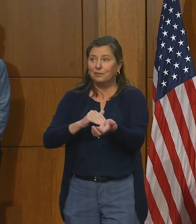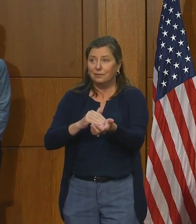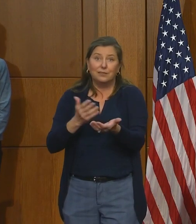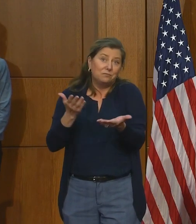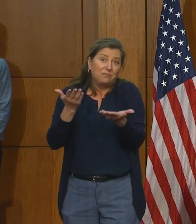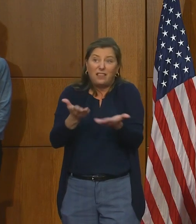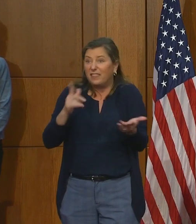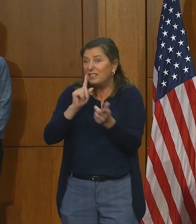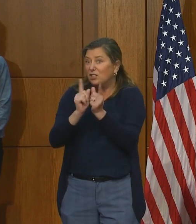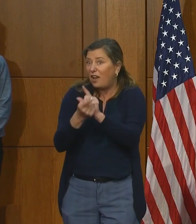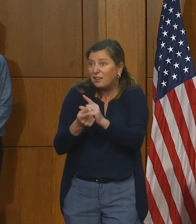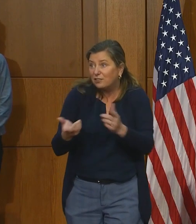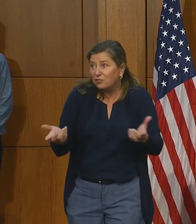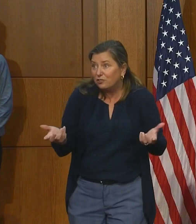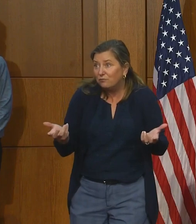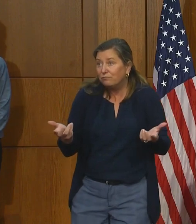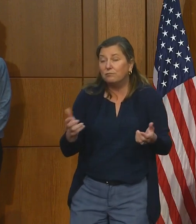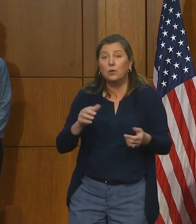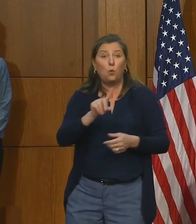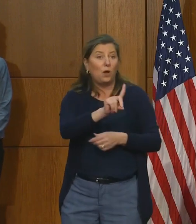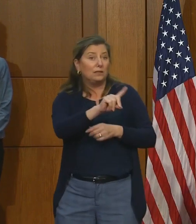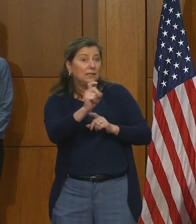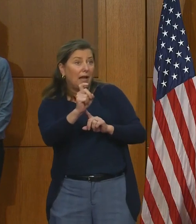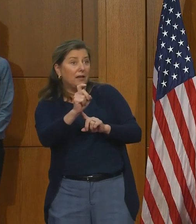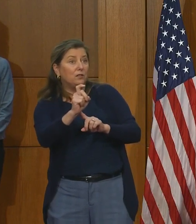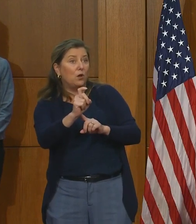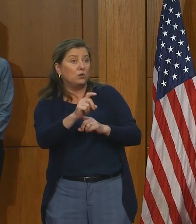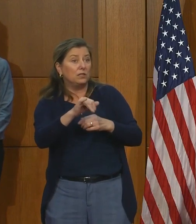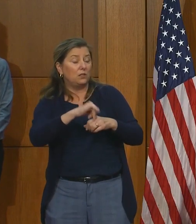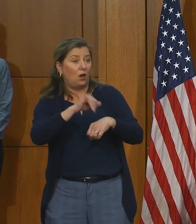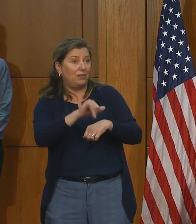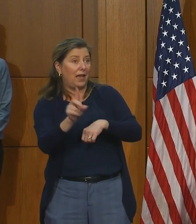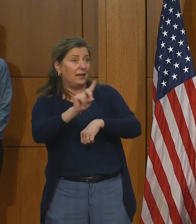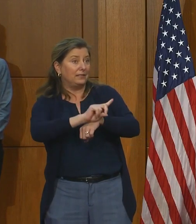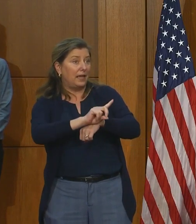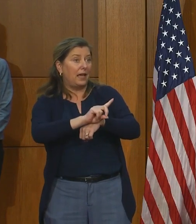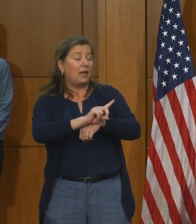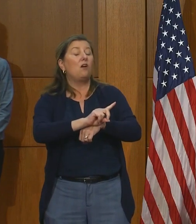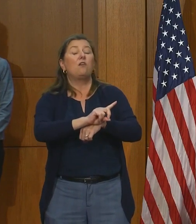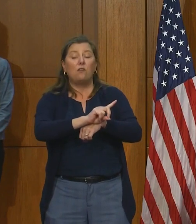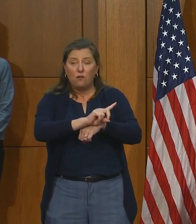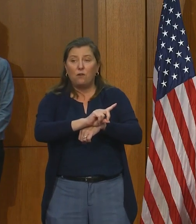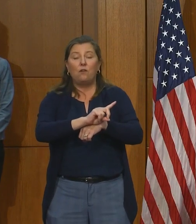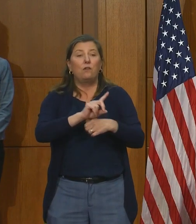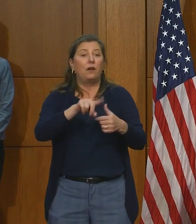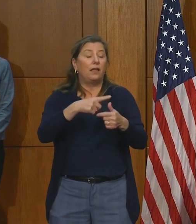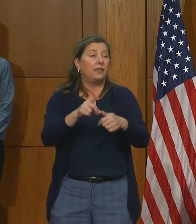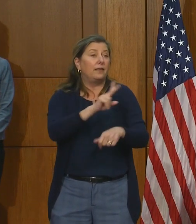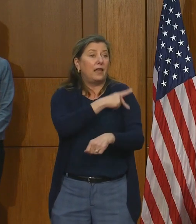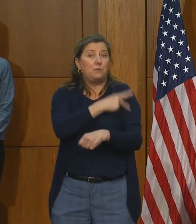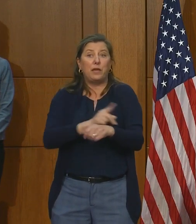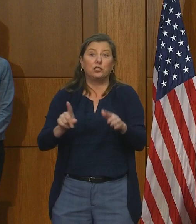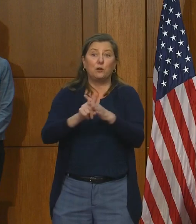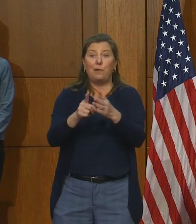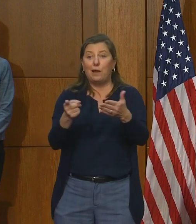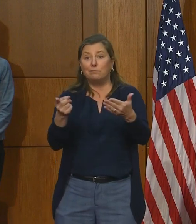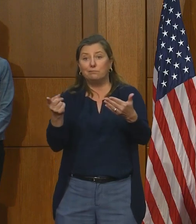YOU A COMMENT AS THE TO DR- THINGS CHANGE- A DIAGONAL MIGHT